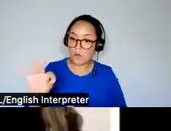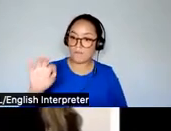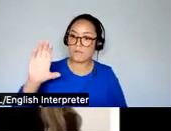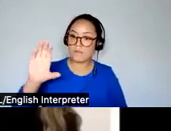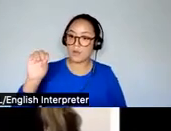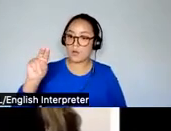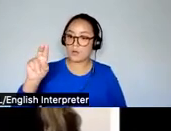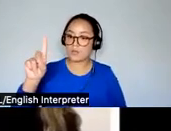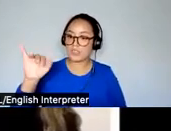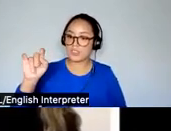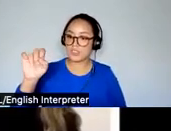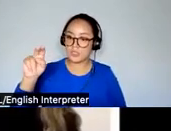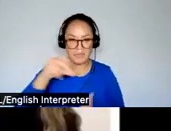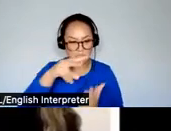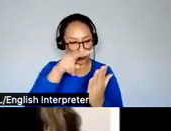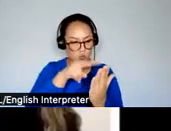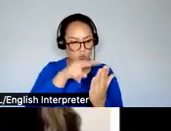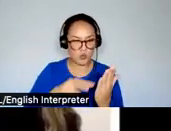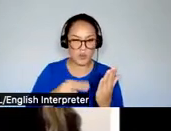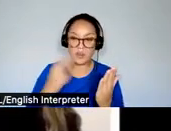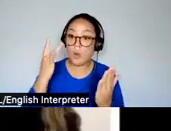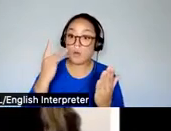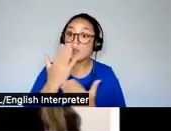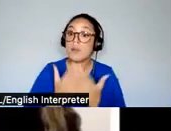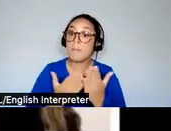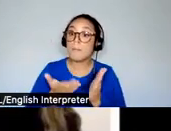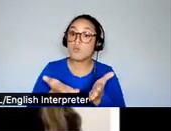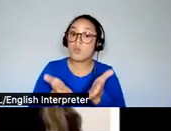Because some of the requirements have a longer timeframe.